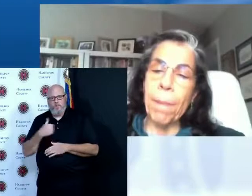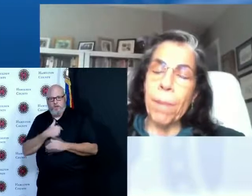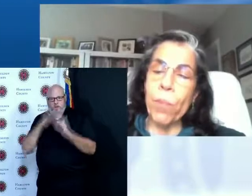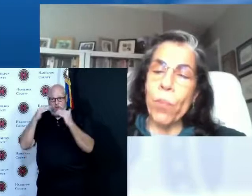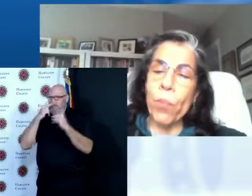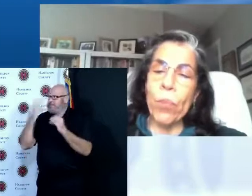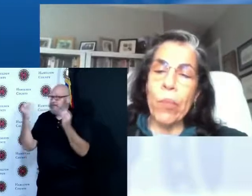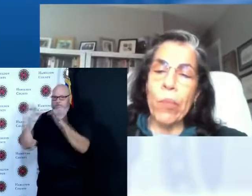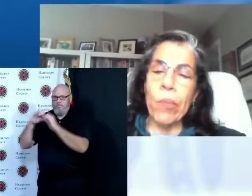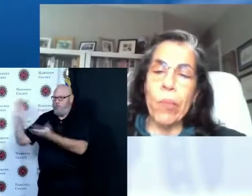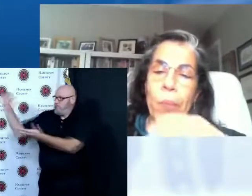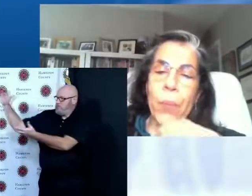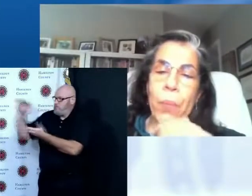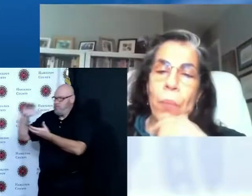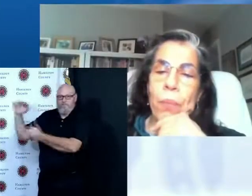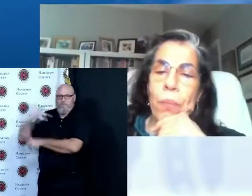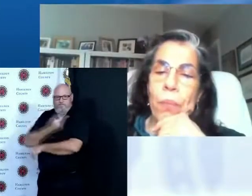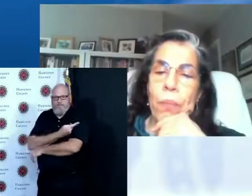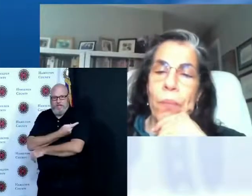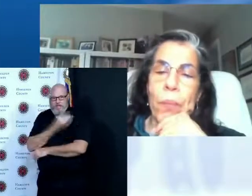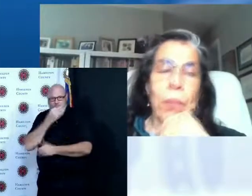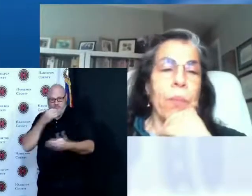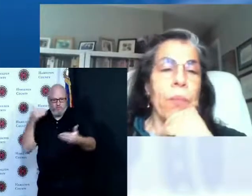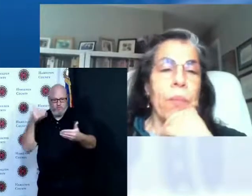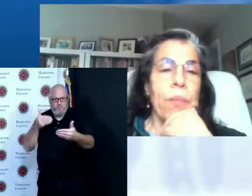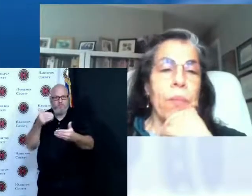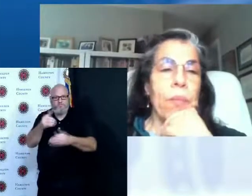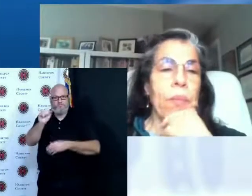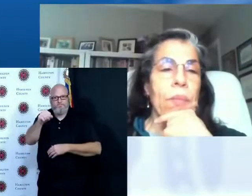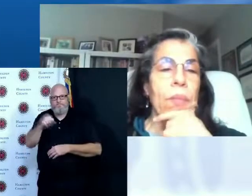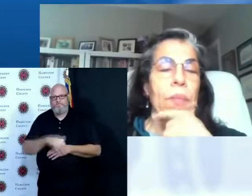people are so anxious to get the vaccine and we just don't have enough of it so